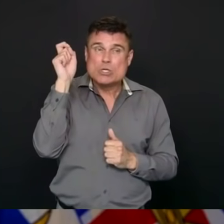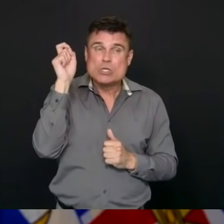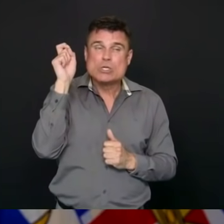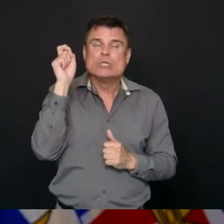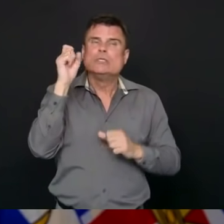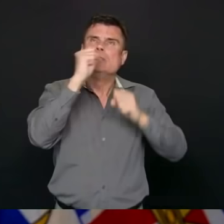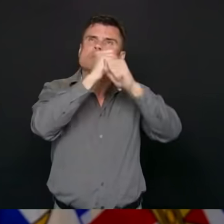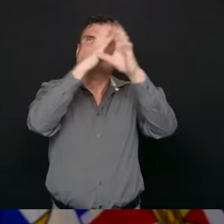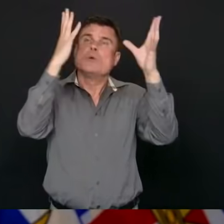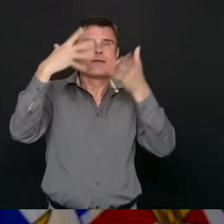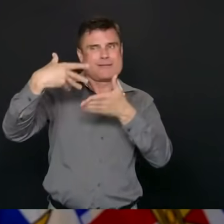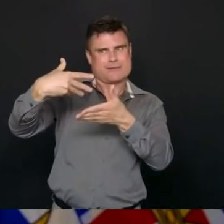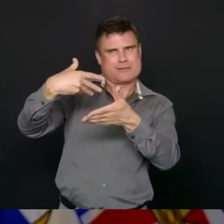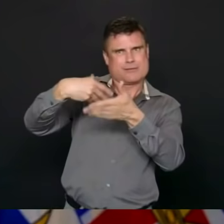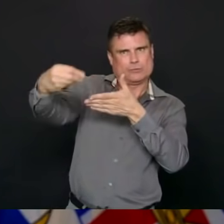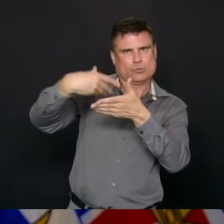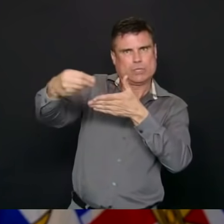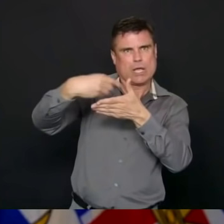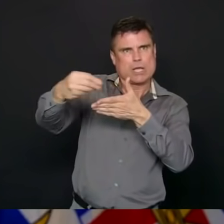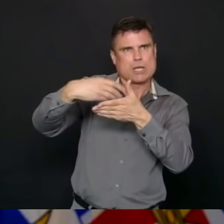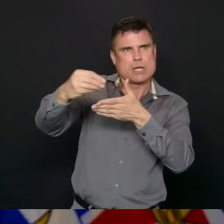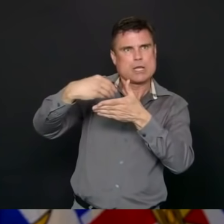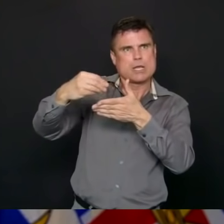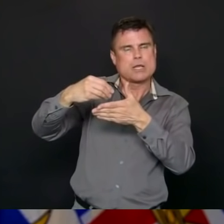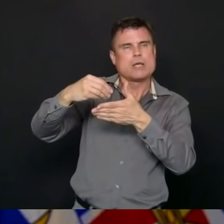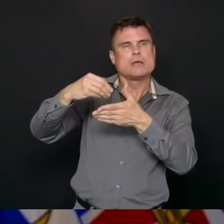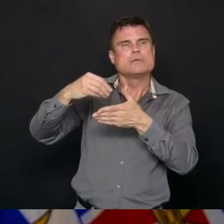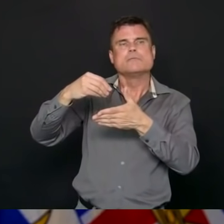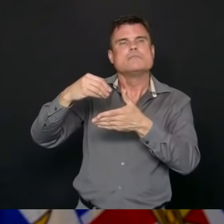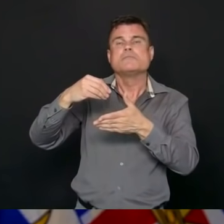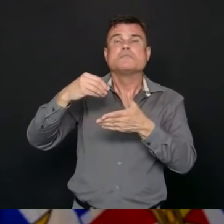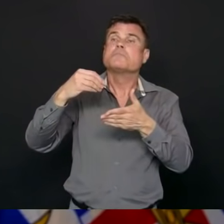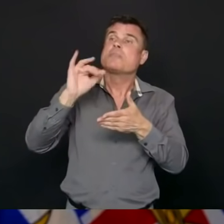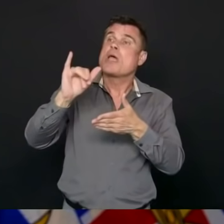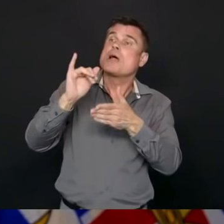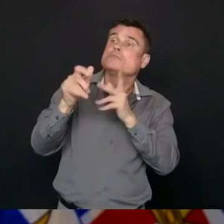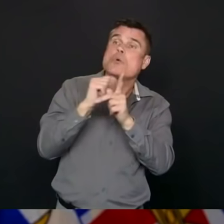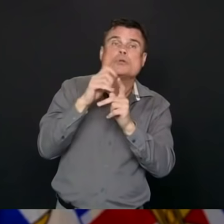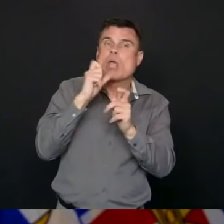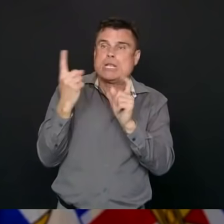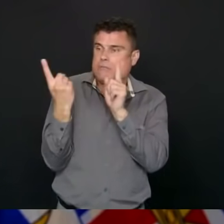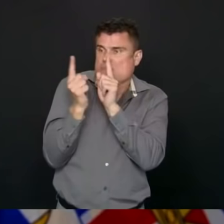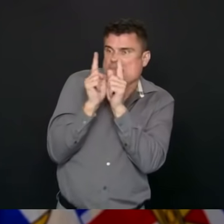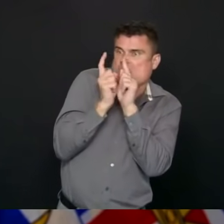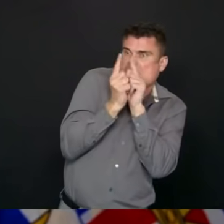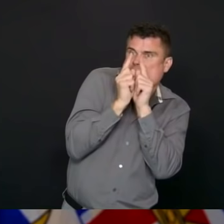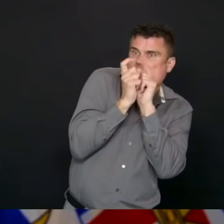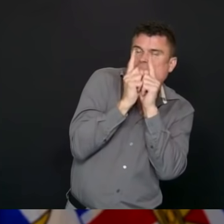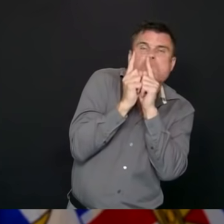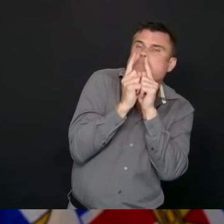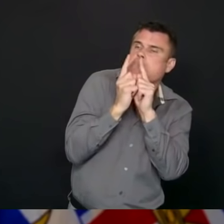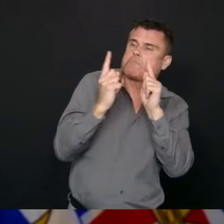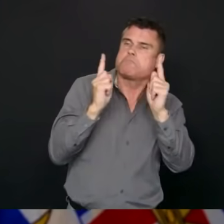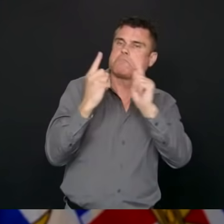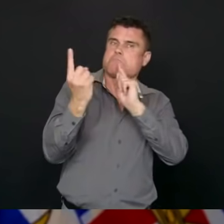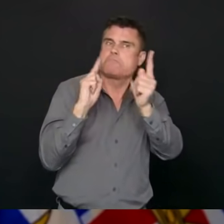things we can have in a safe way for children and adults. There are some sports that are more amenable to that than others.